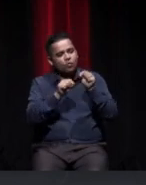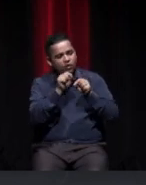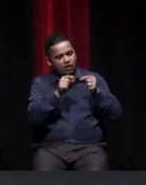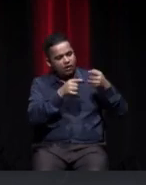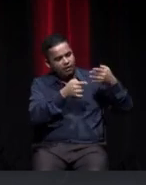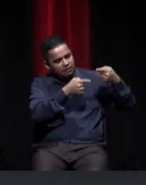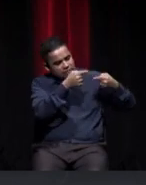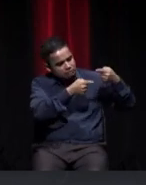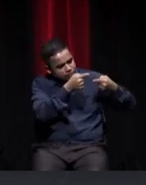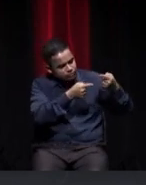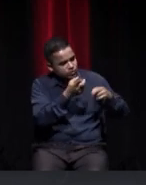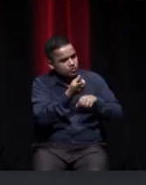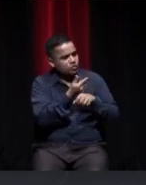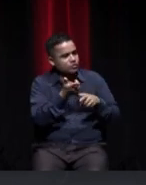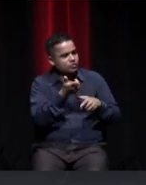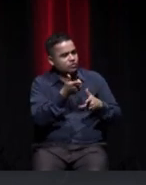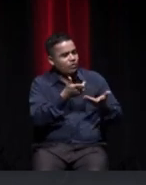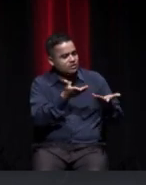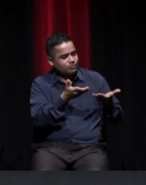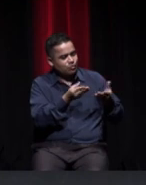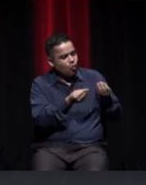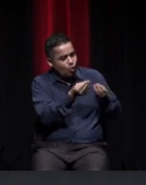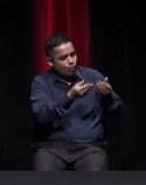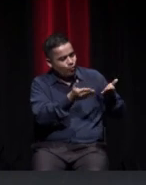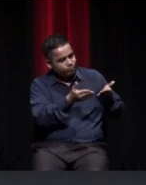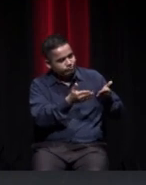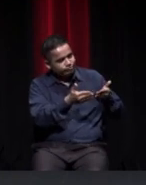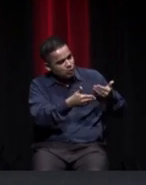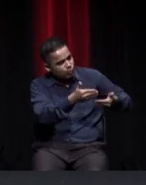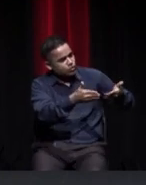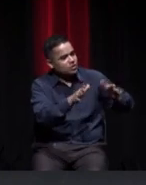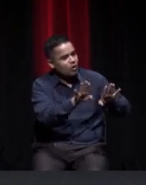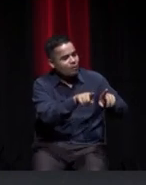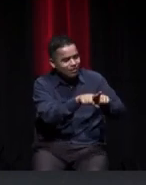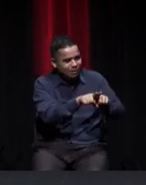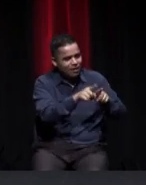wouldn't no longer be over the means of production, but over the attainment of knowledge.